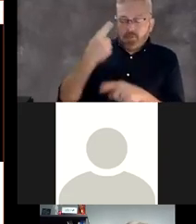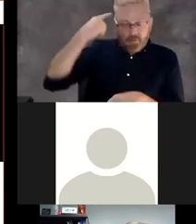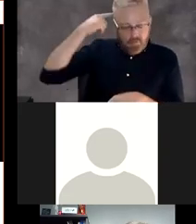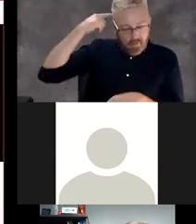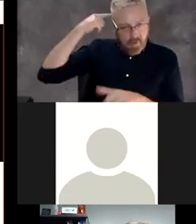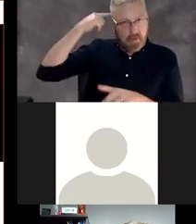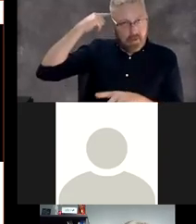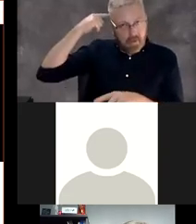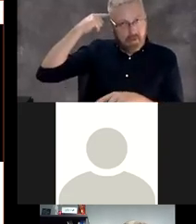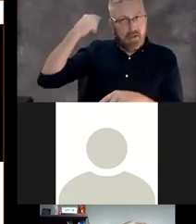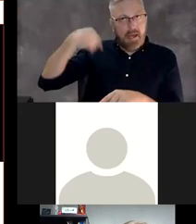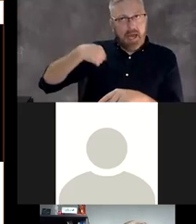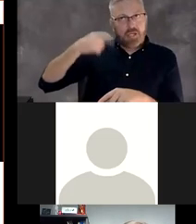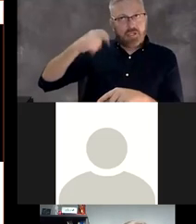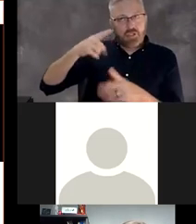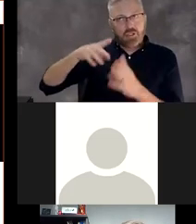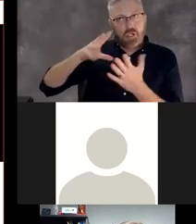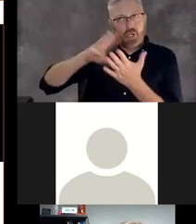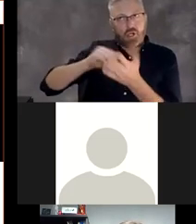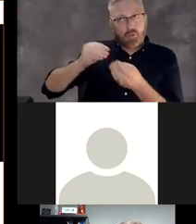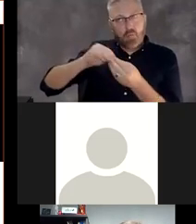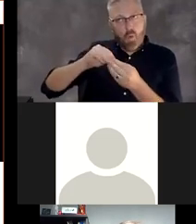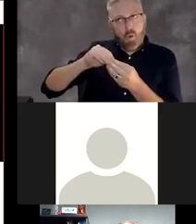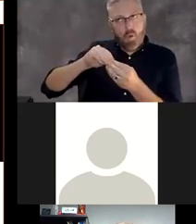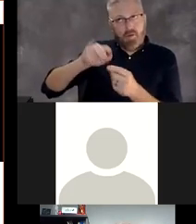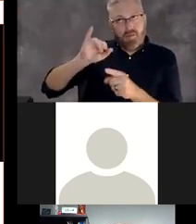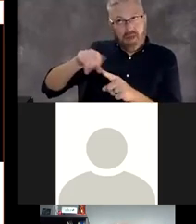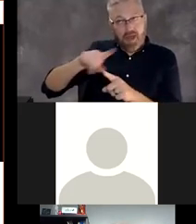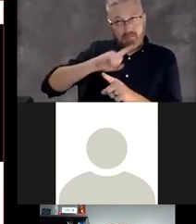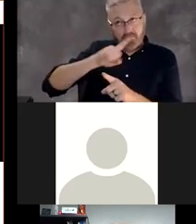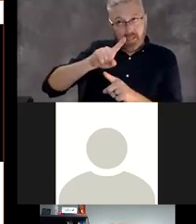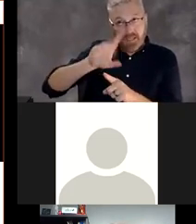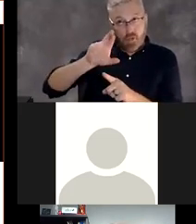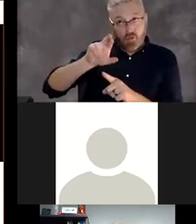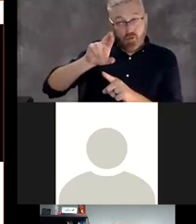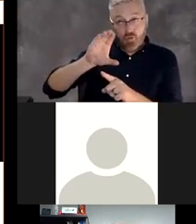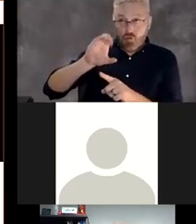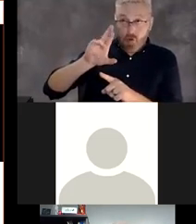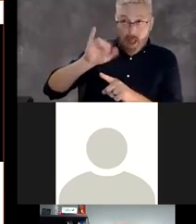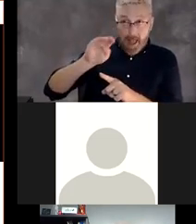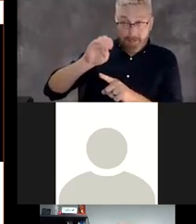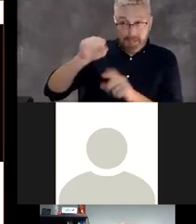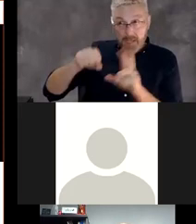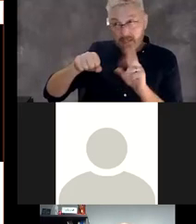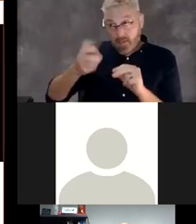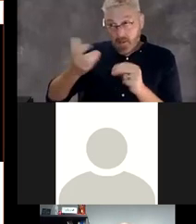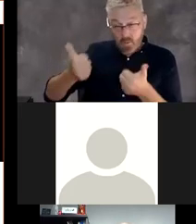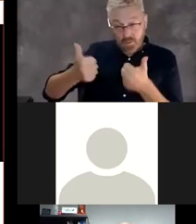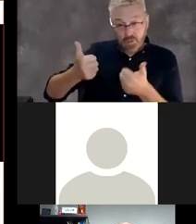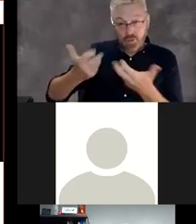I SHOULD FIND OUT WHETHER THIS IS A CRIME OR NOT. THAT'S REALLY THE LEVEL THAT WE'RE HOPING YOU TO GET TO.